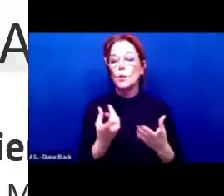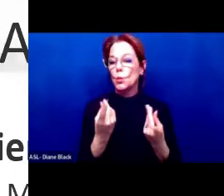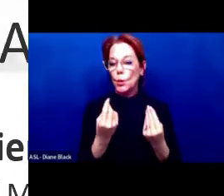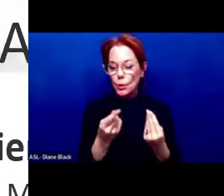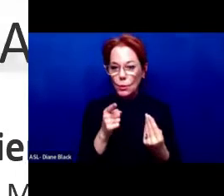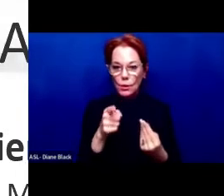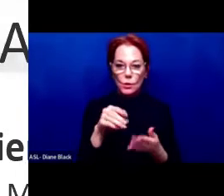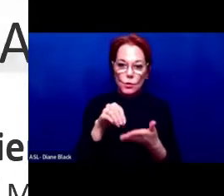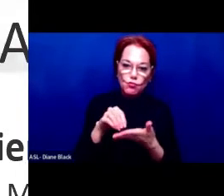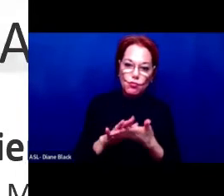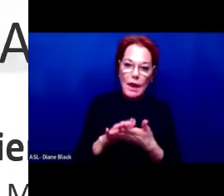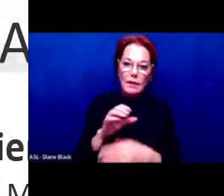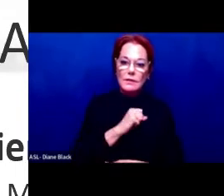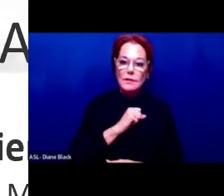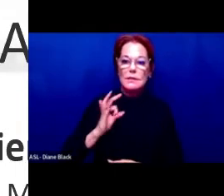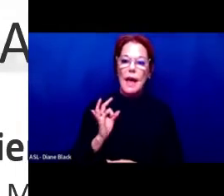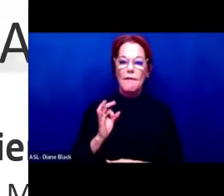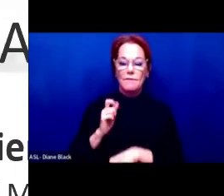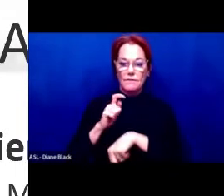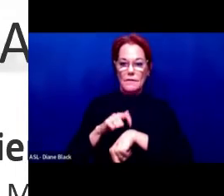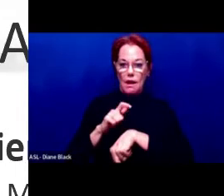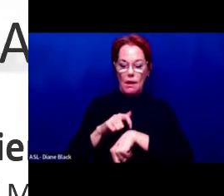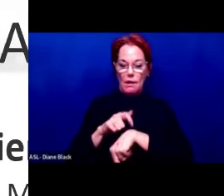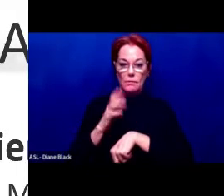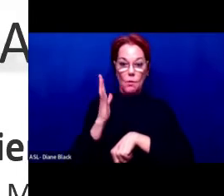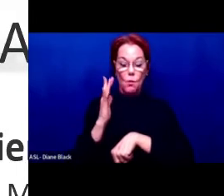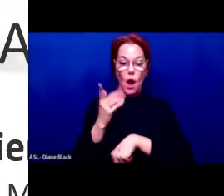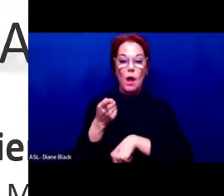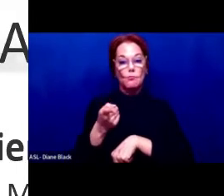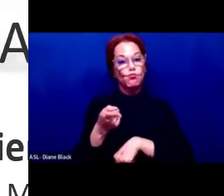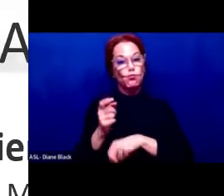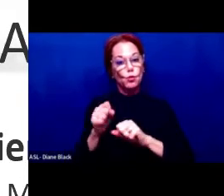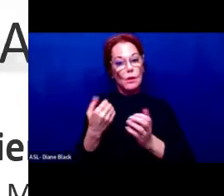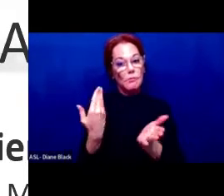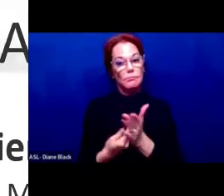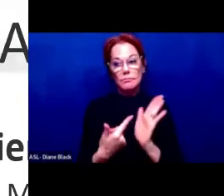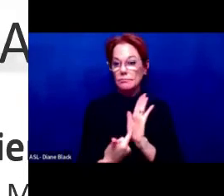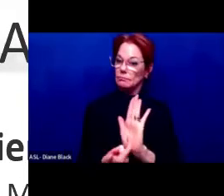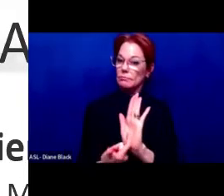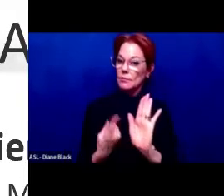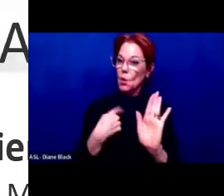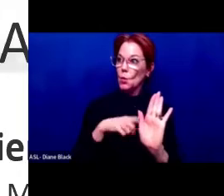staff time, so that you can verify and validate. This is what we're doing to warrant the